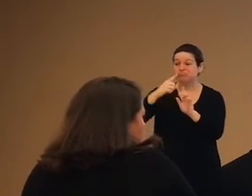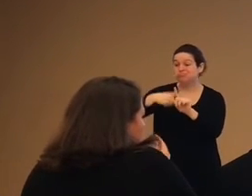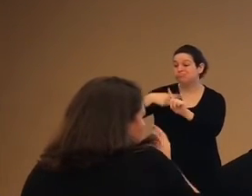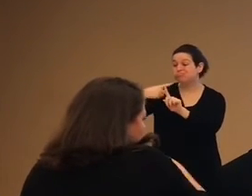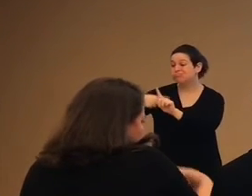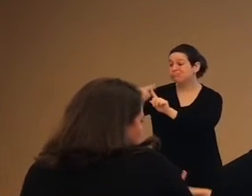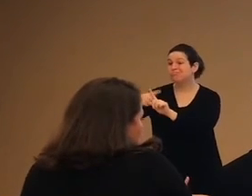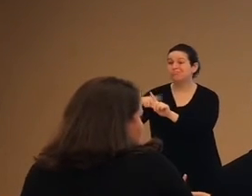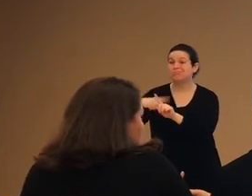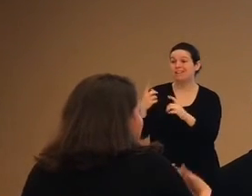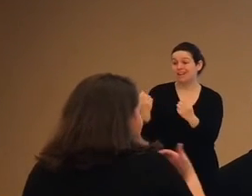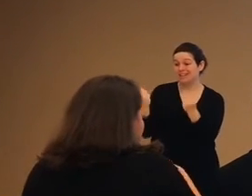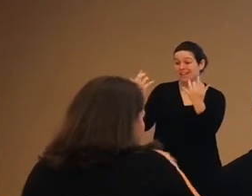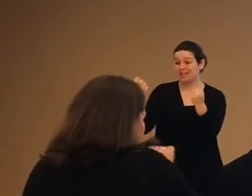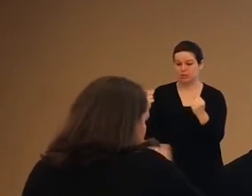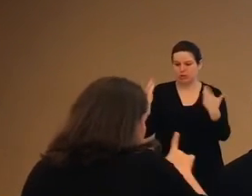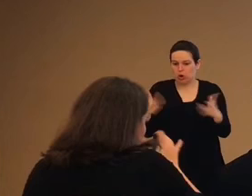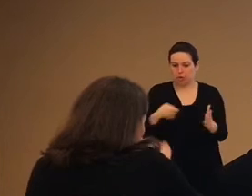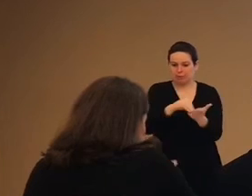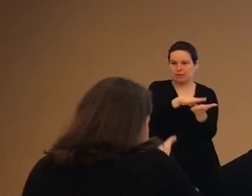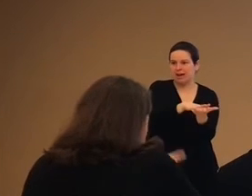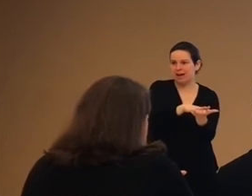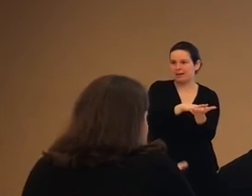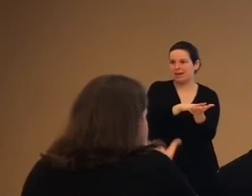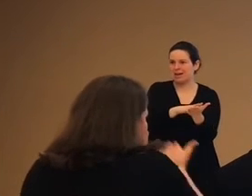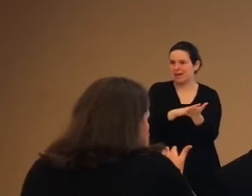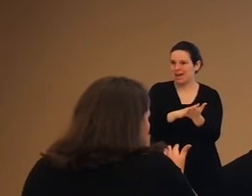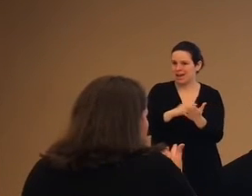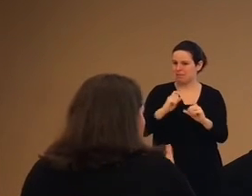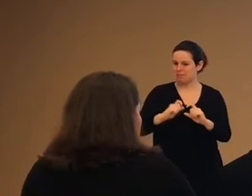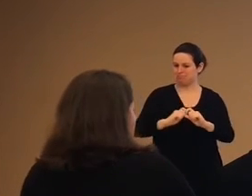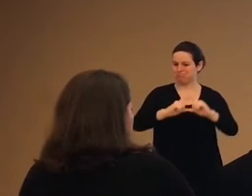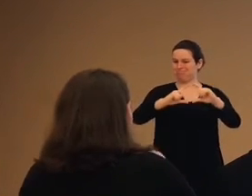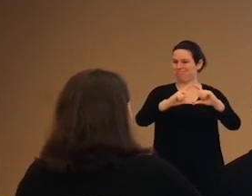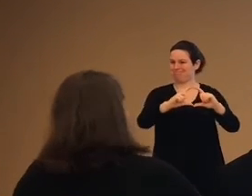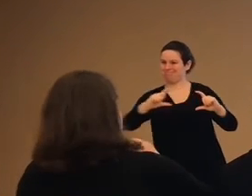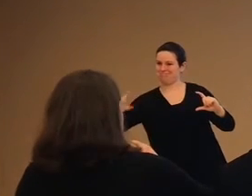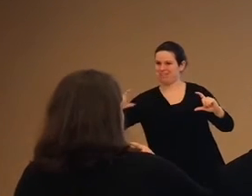That's in our calendar and maybe beefed up that print and not the smallest printer calendar